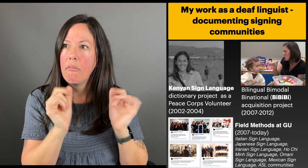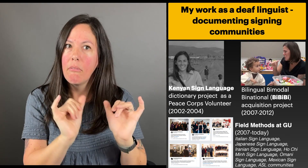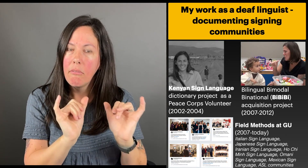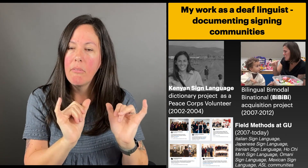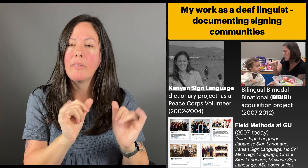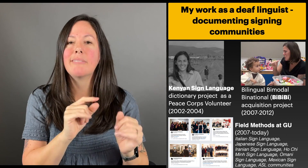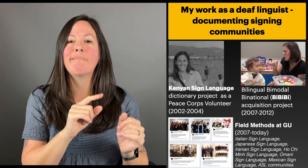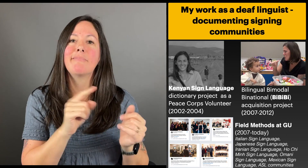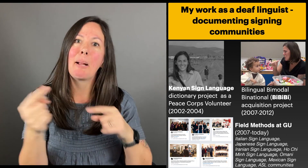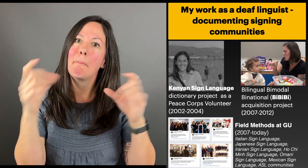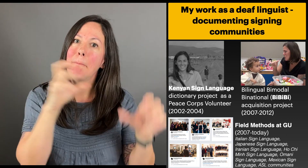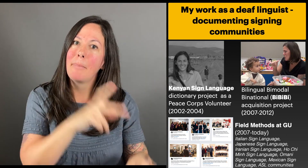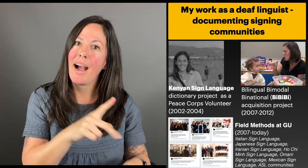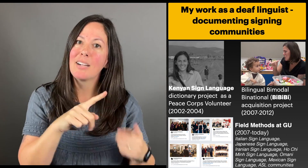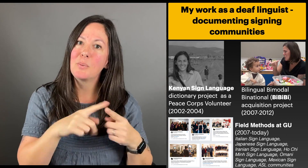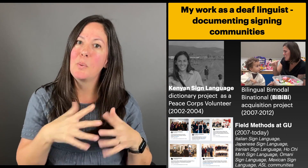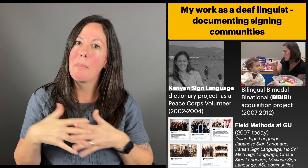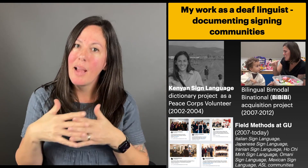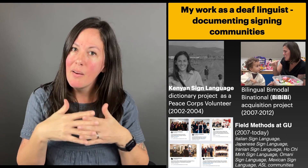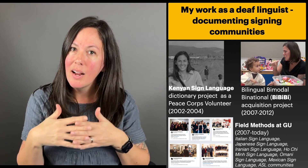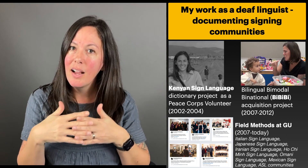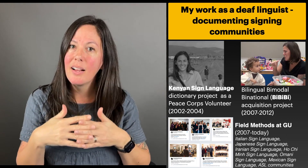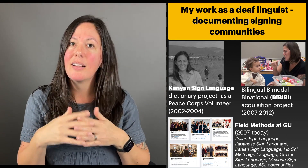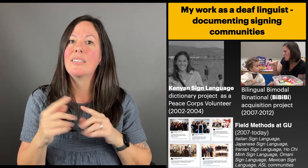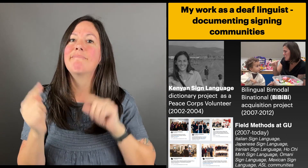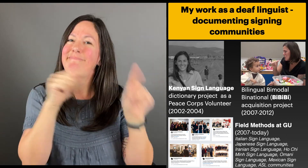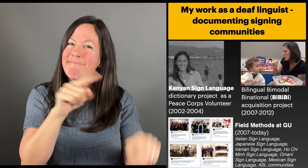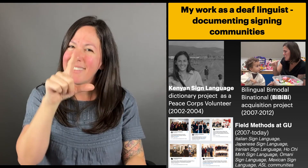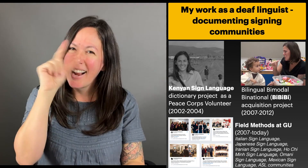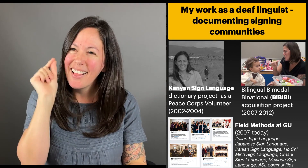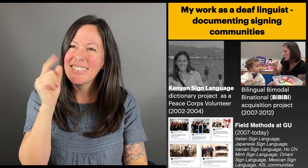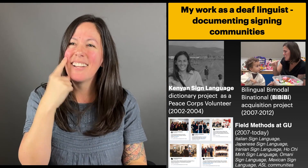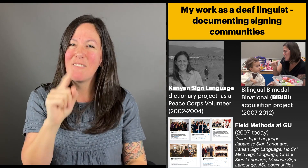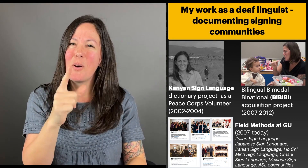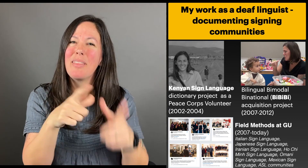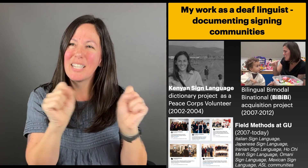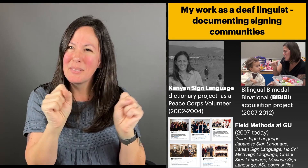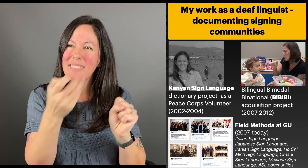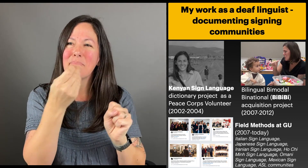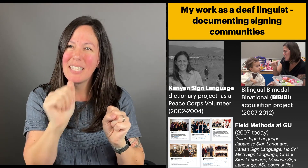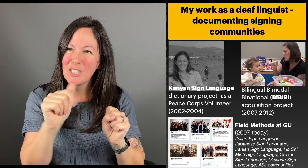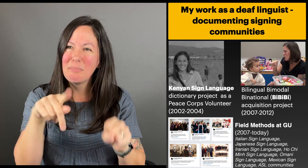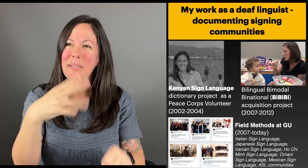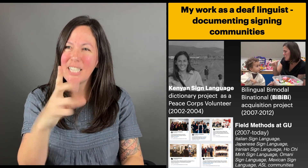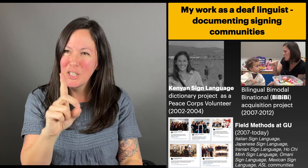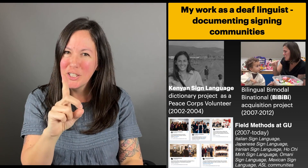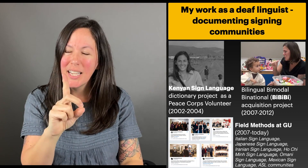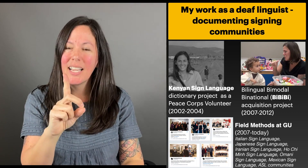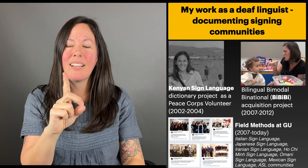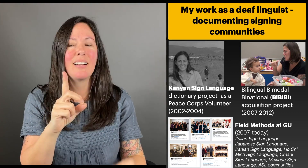signs and the questions people asked with respect to the signs that they were documenting really had a profound effect